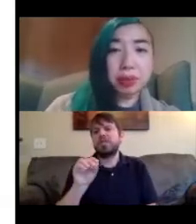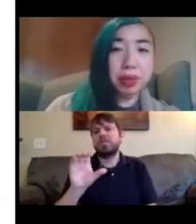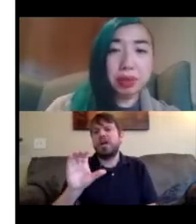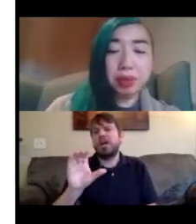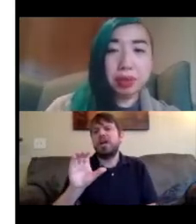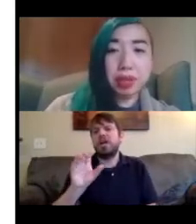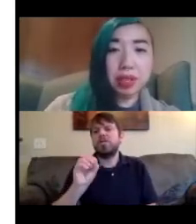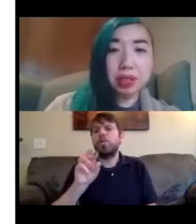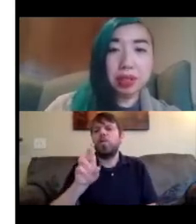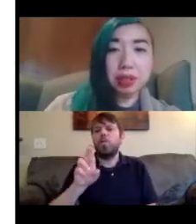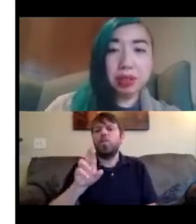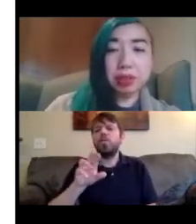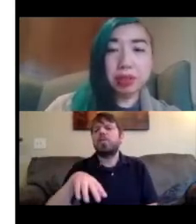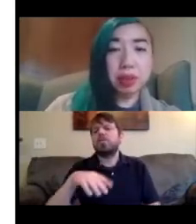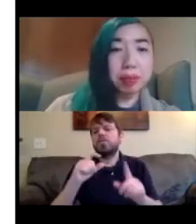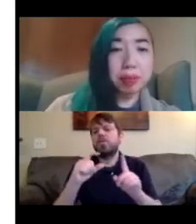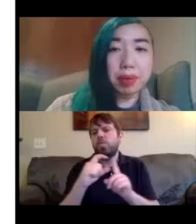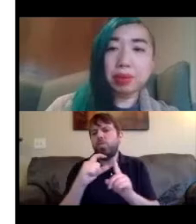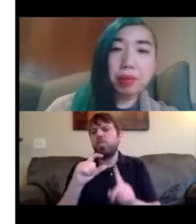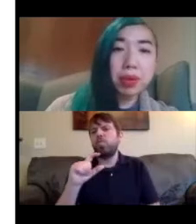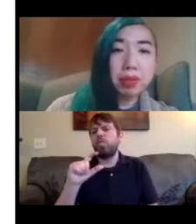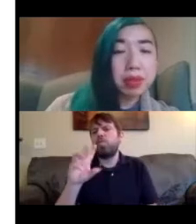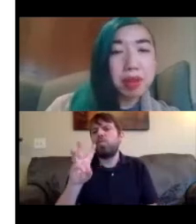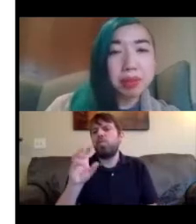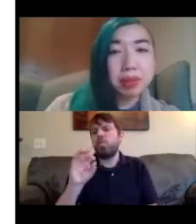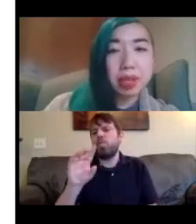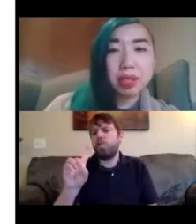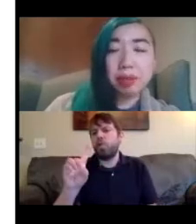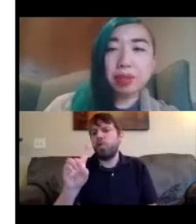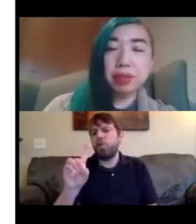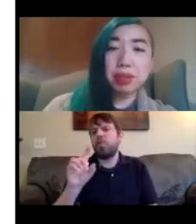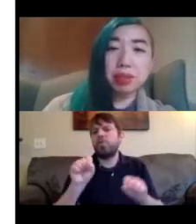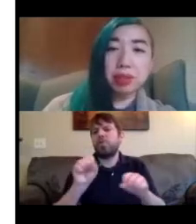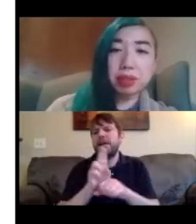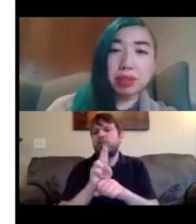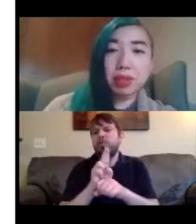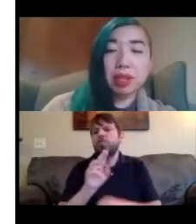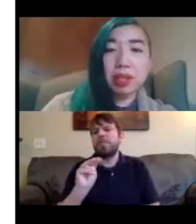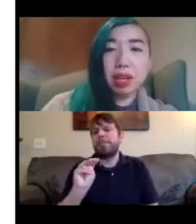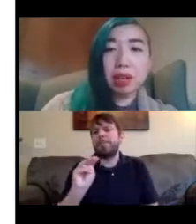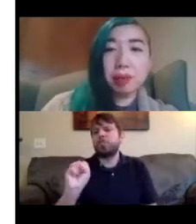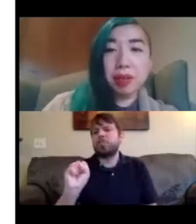you know, you can use Microsoft Word if you don't have Google documents, you can use Notes. If you